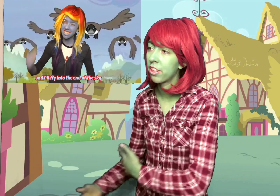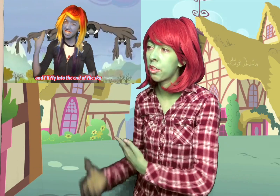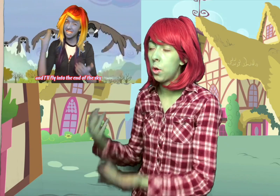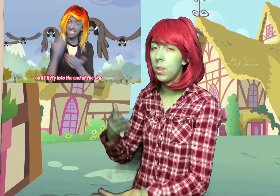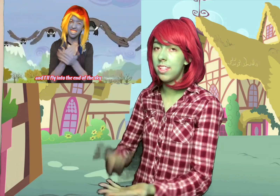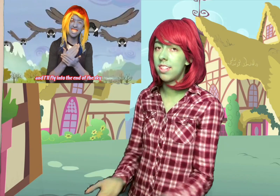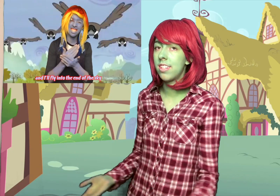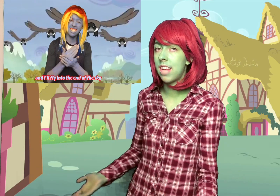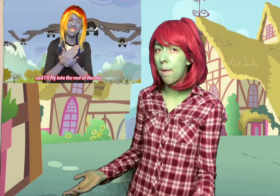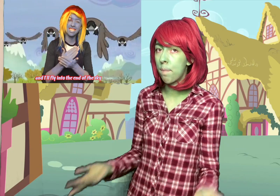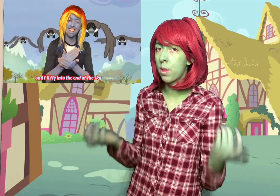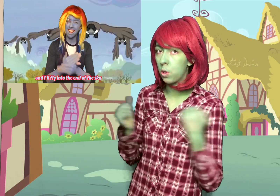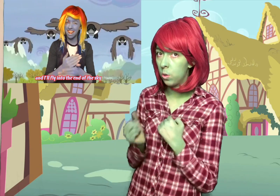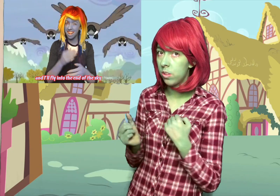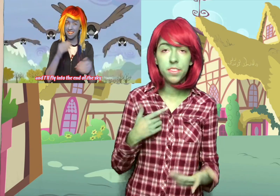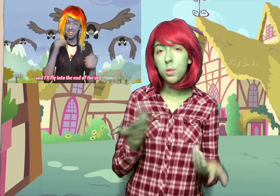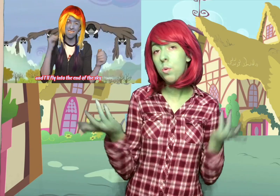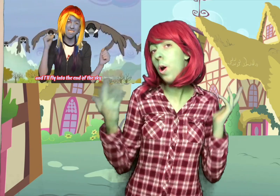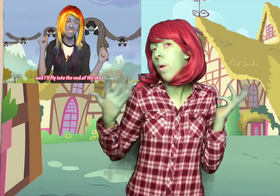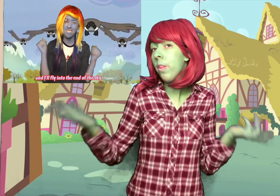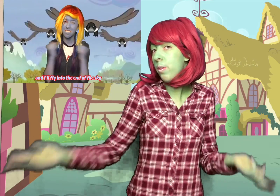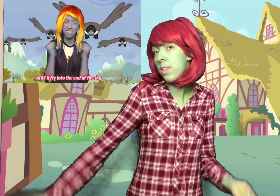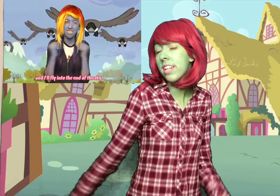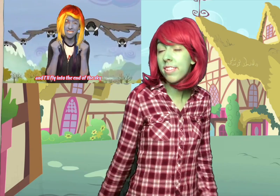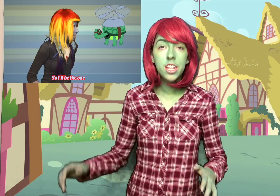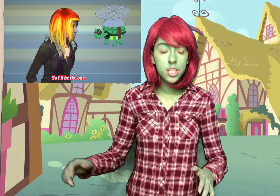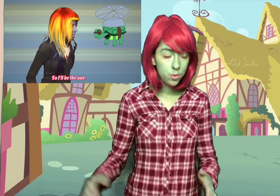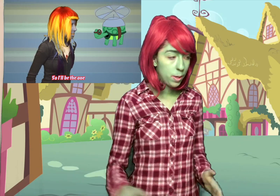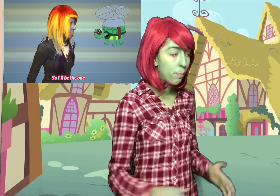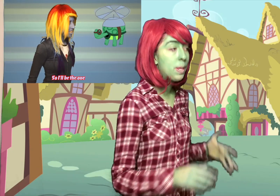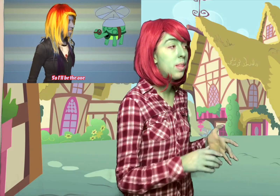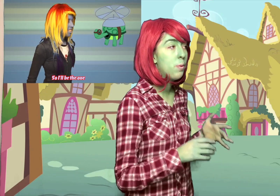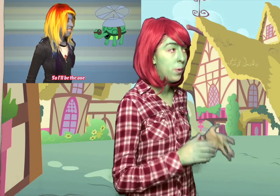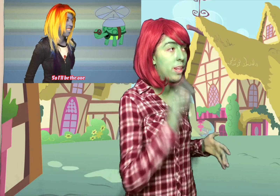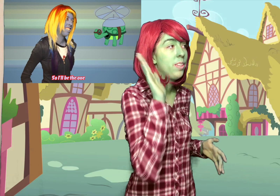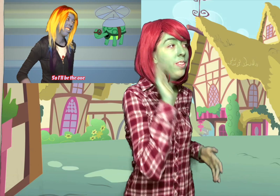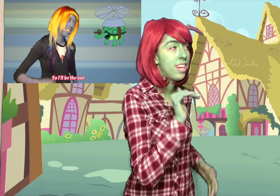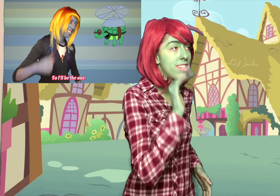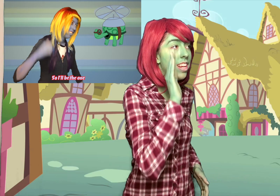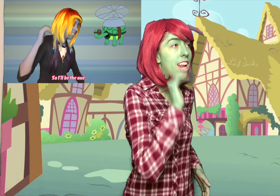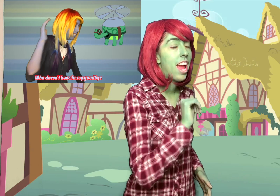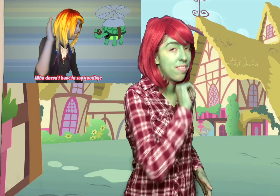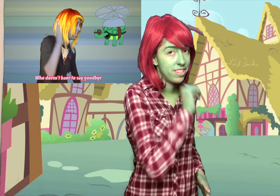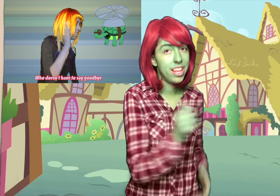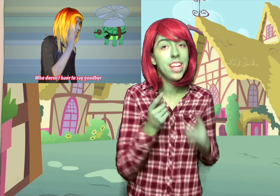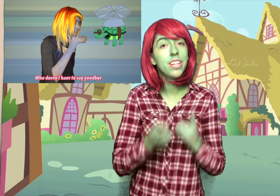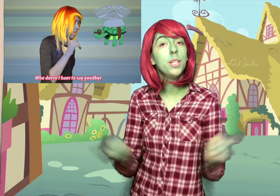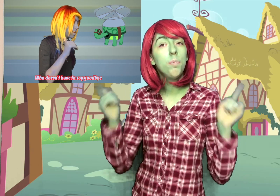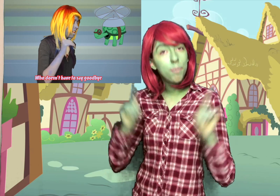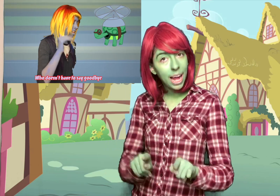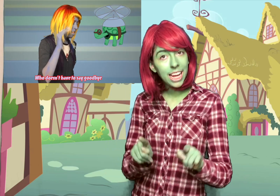her goal is to stop the cold you know all those signs "so i'll be the one who doesn't have to say goodbye"